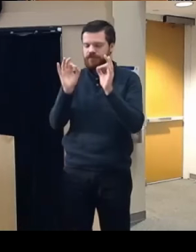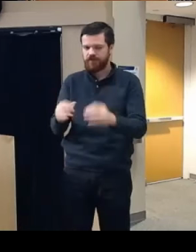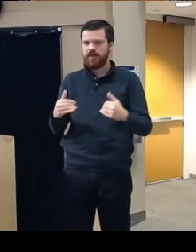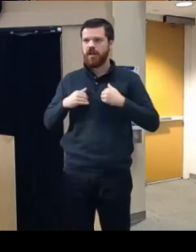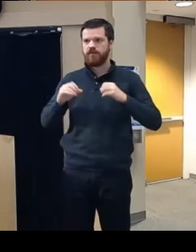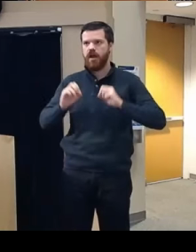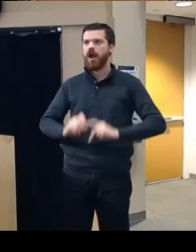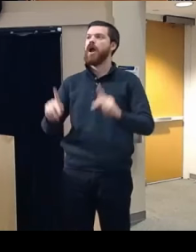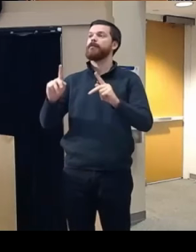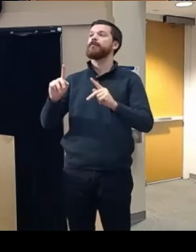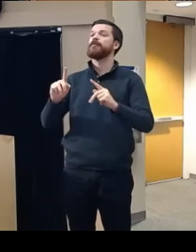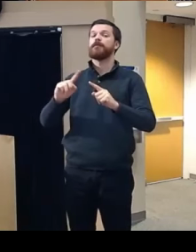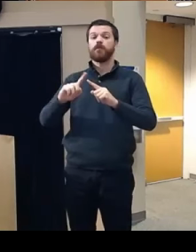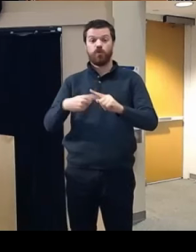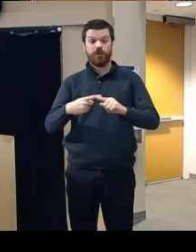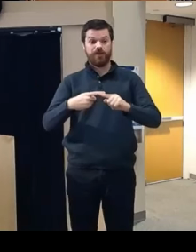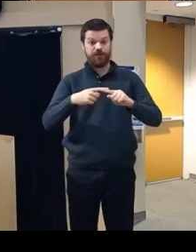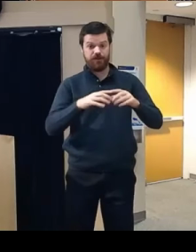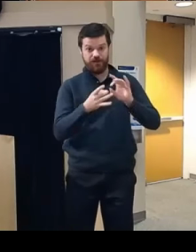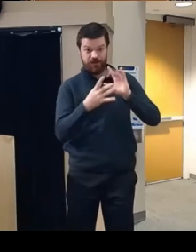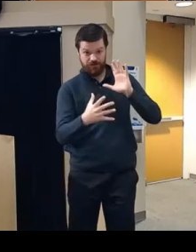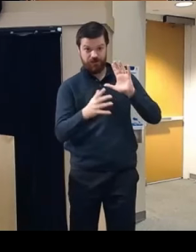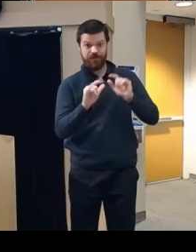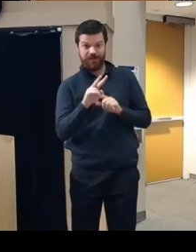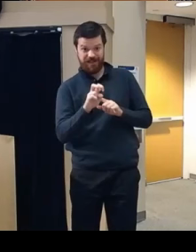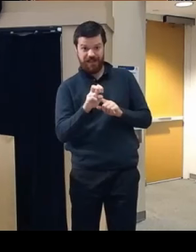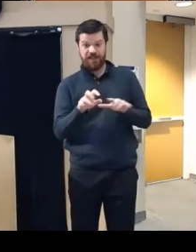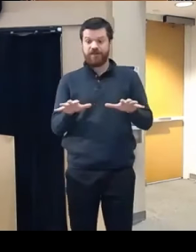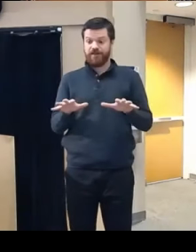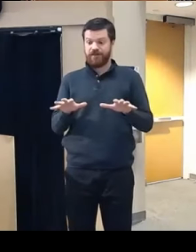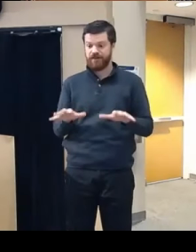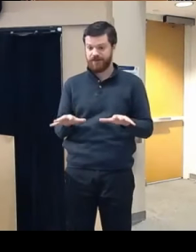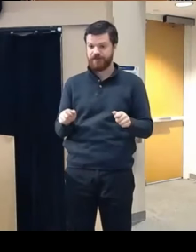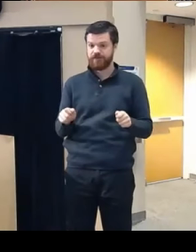once we settle a little bit um to make some changes continue to optimize um and really